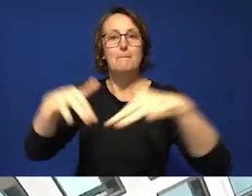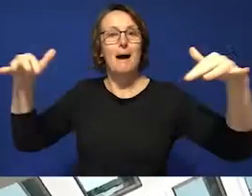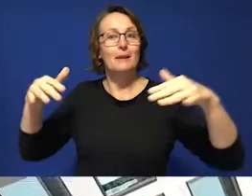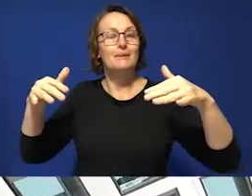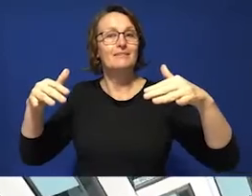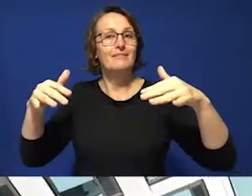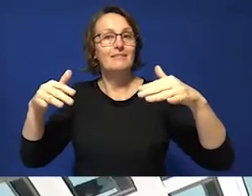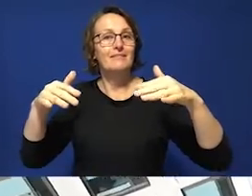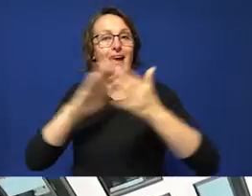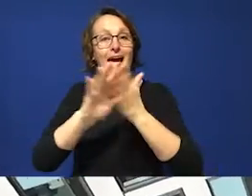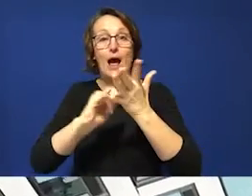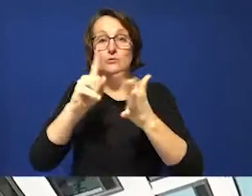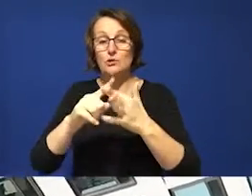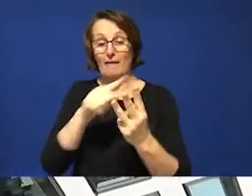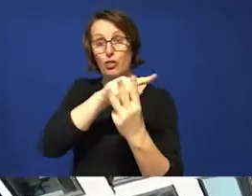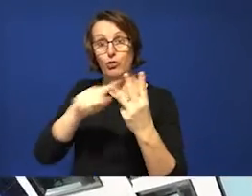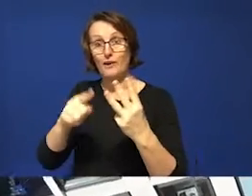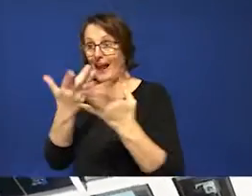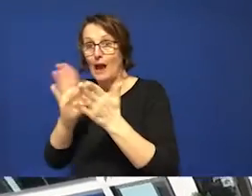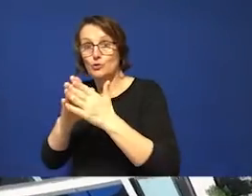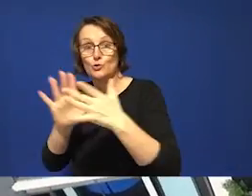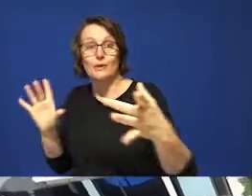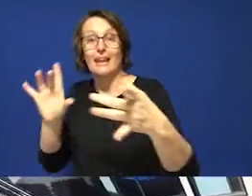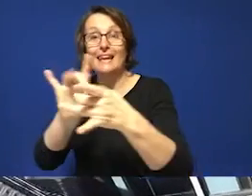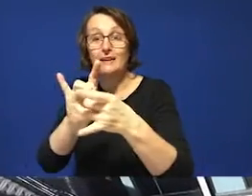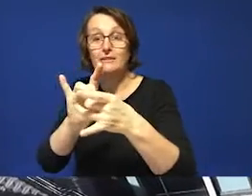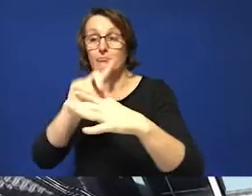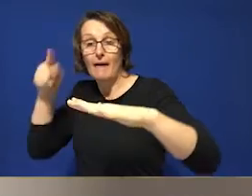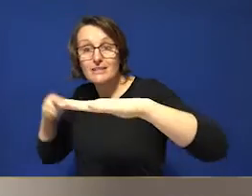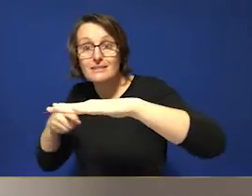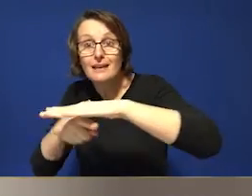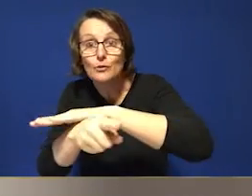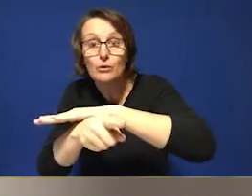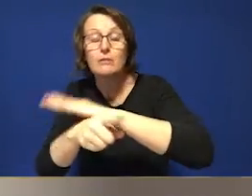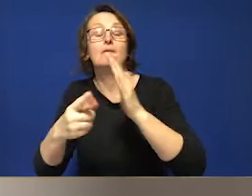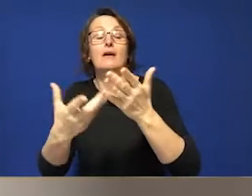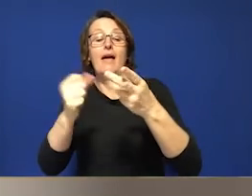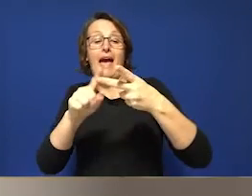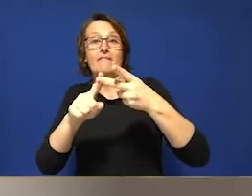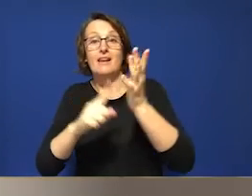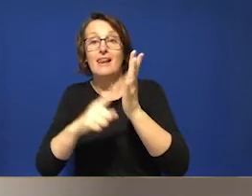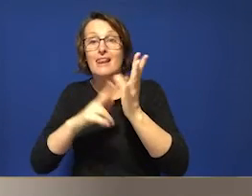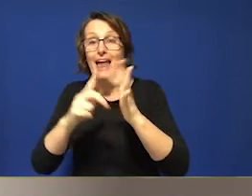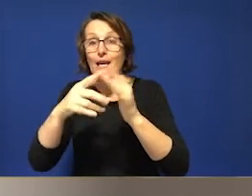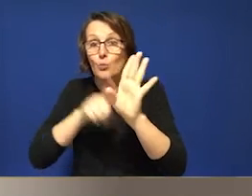There's the tunnel link we can see behind us, there's the laneway link and the roof terrace link. So when you combine those things,